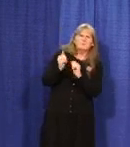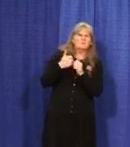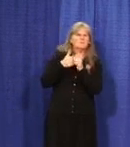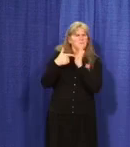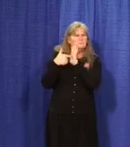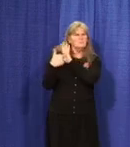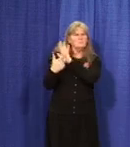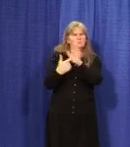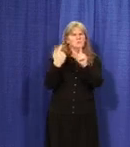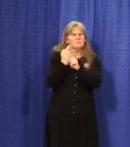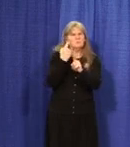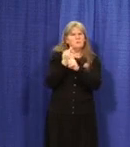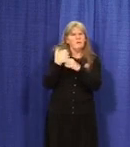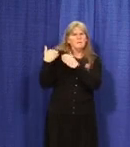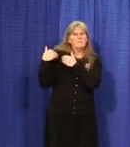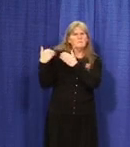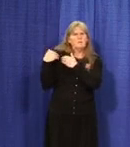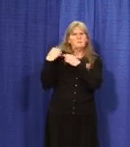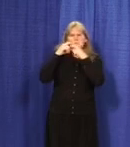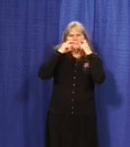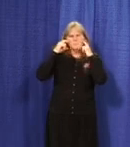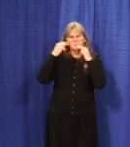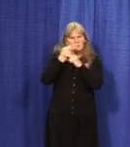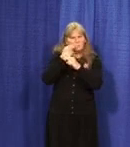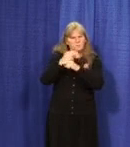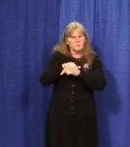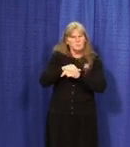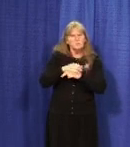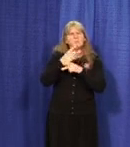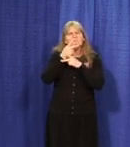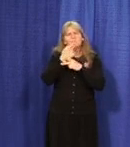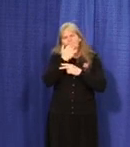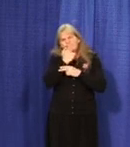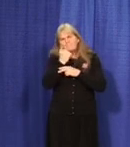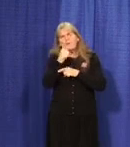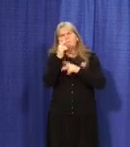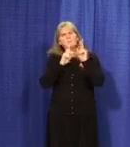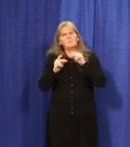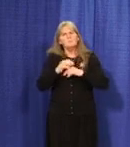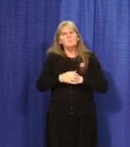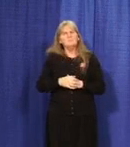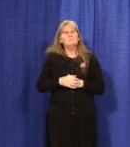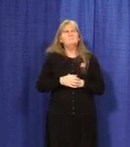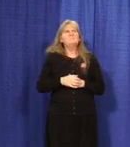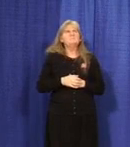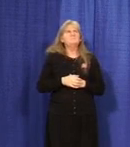you're being responsible, and that you care for others. What Alice's left in the Safe